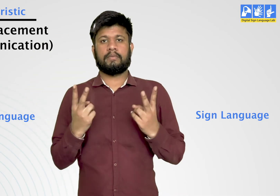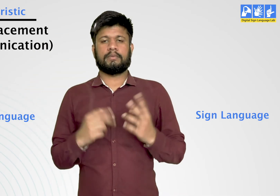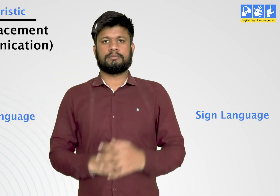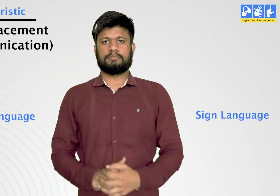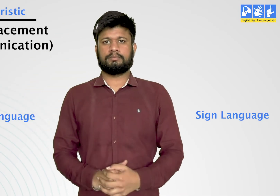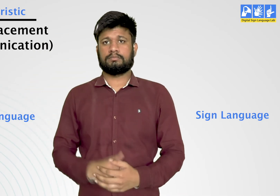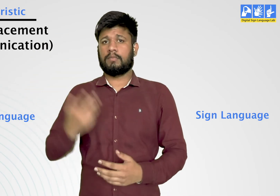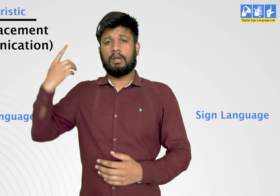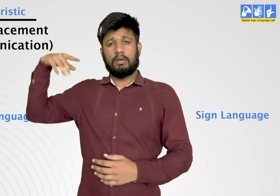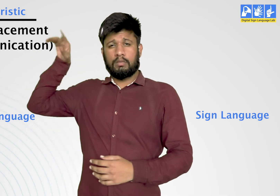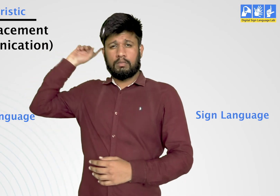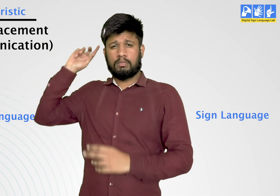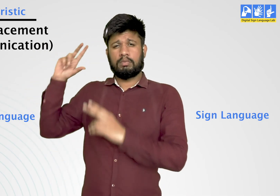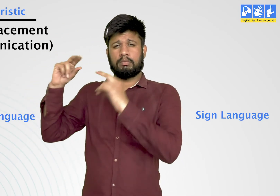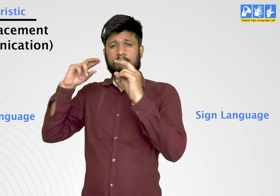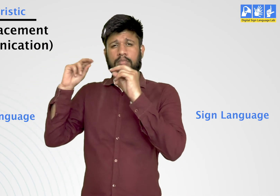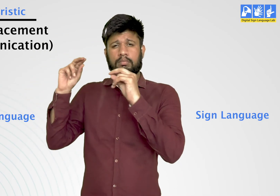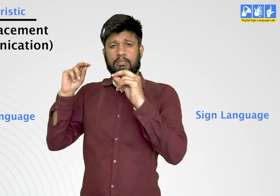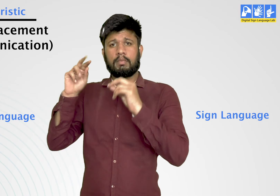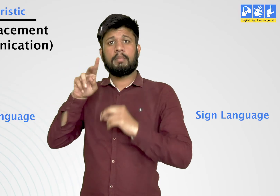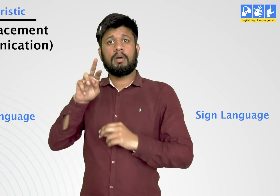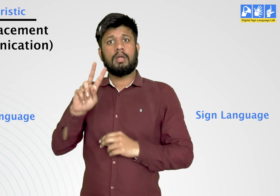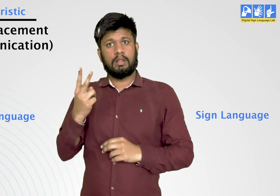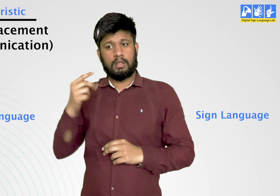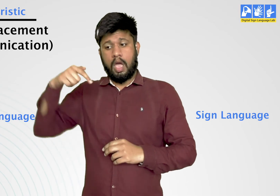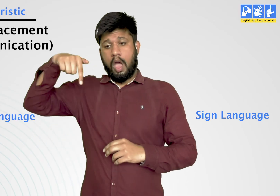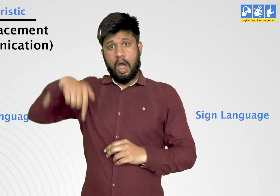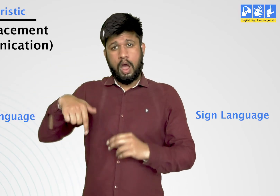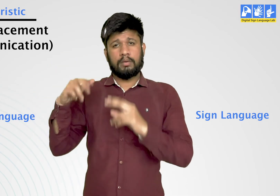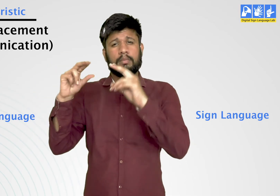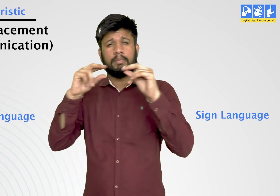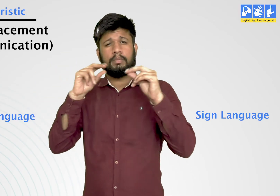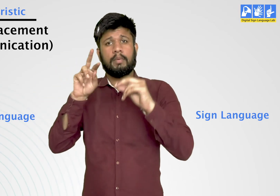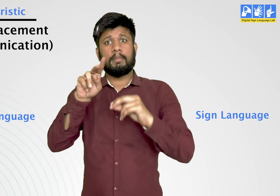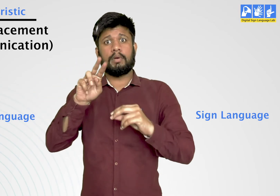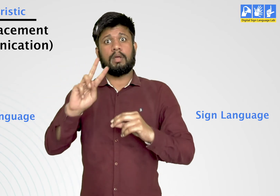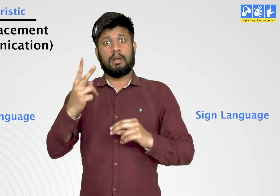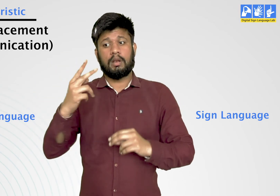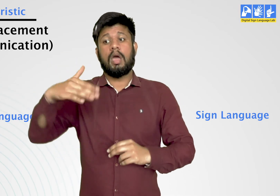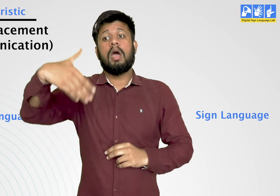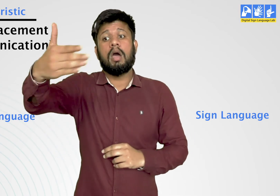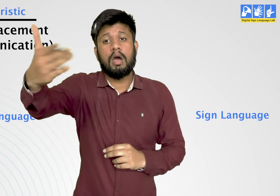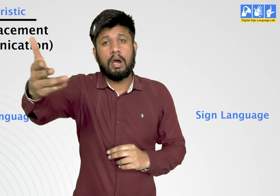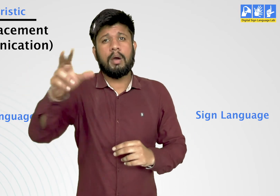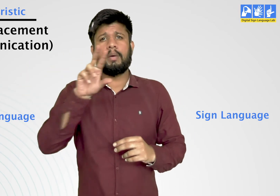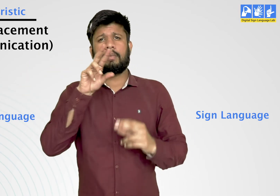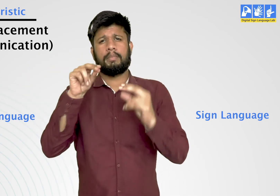In this we can talk about Past, Present and Future.